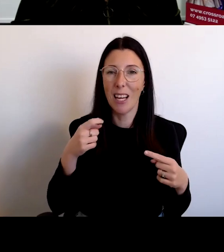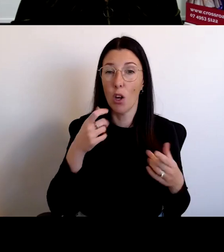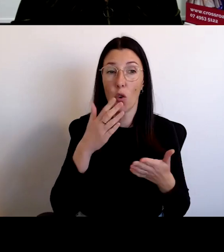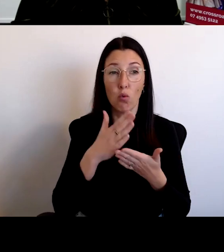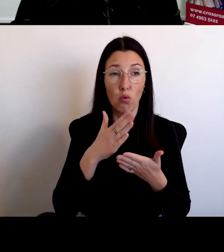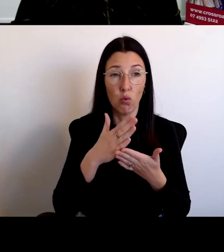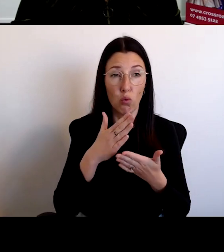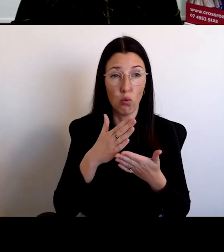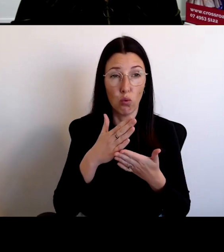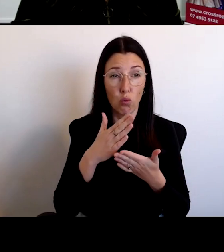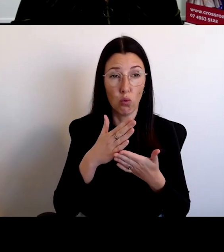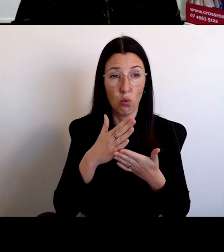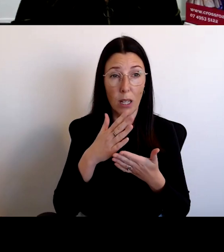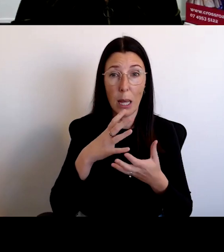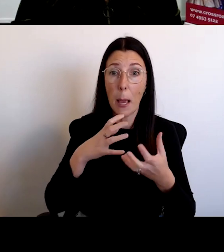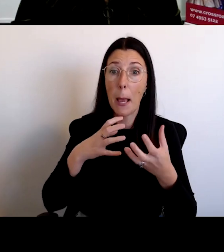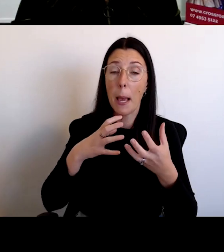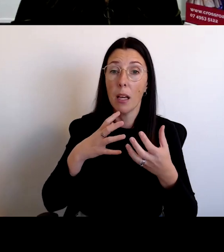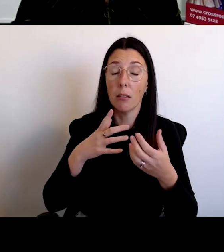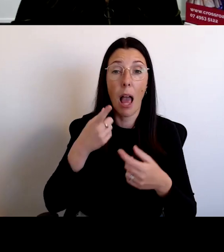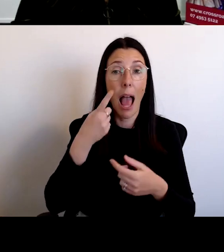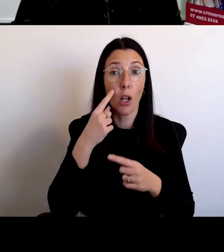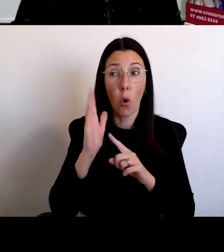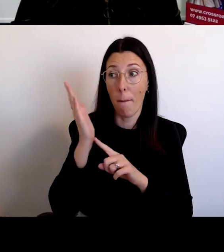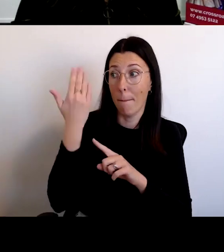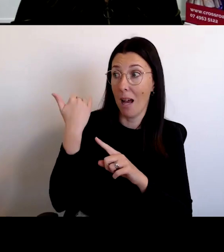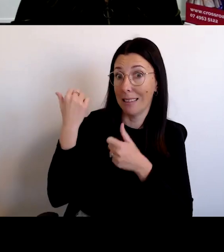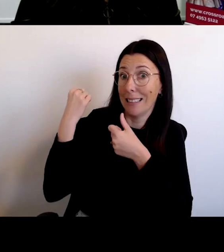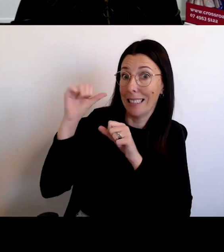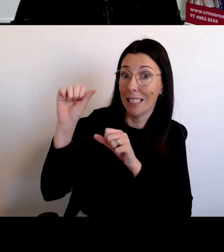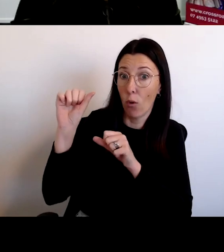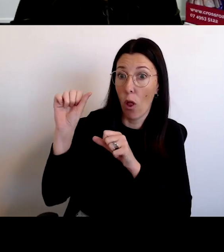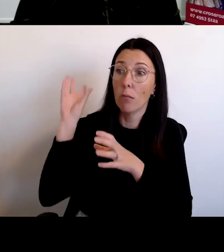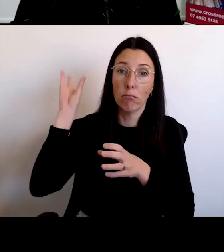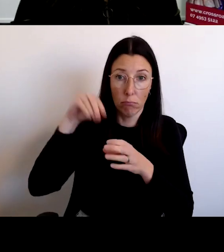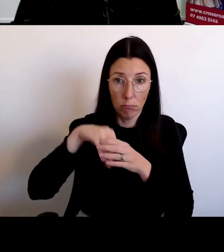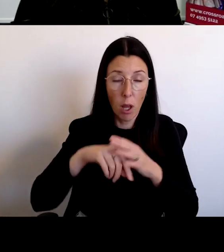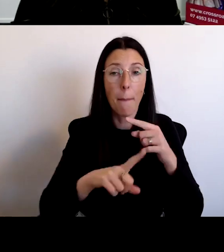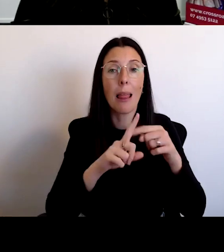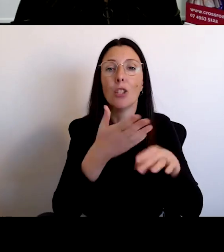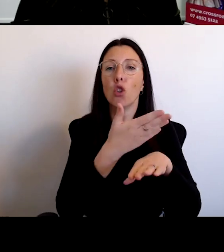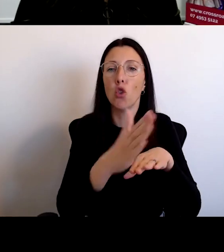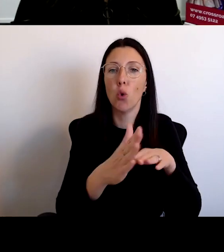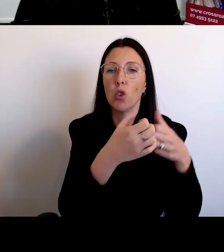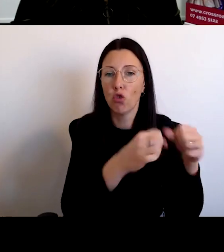past successful strategies and new ones including that intimate house party.